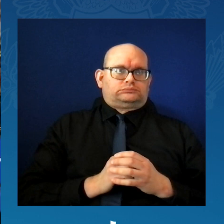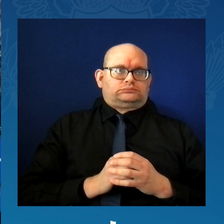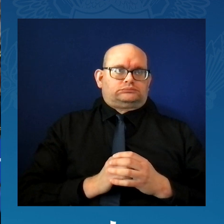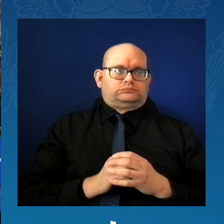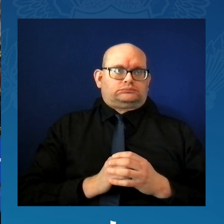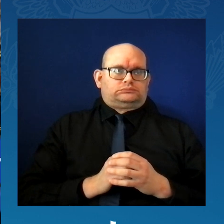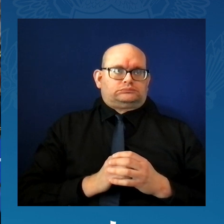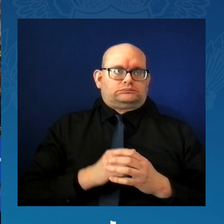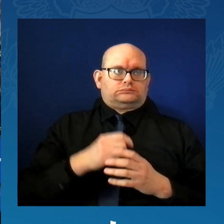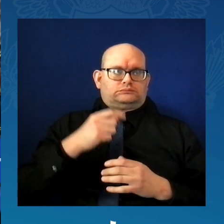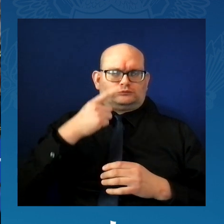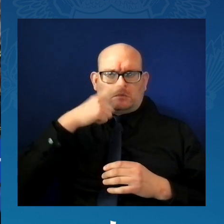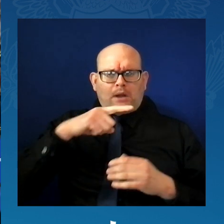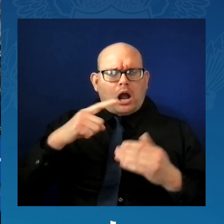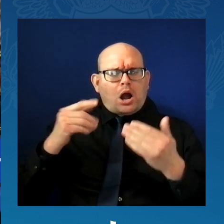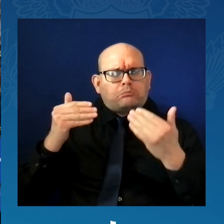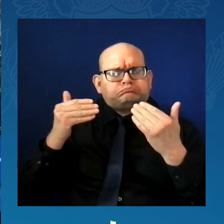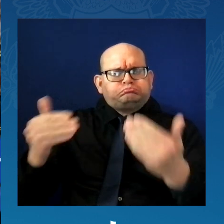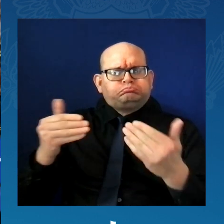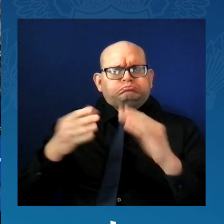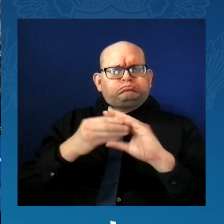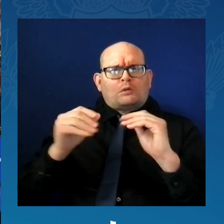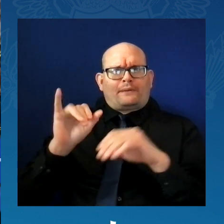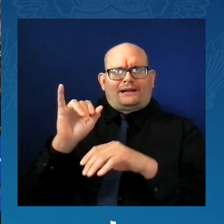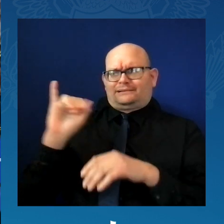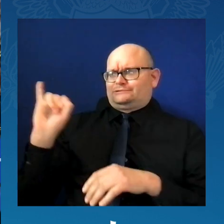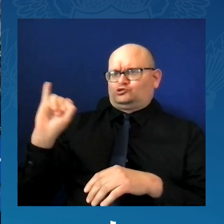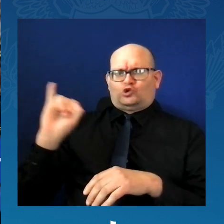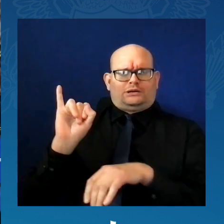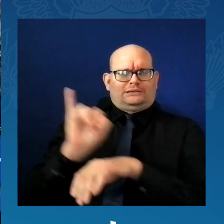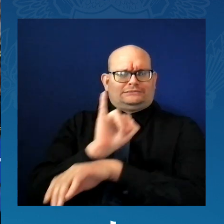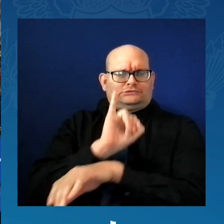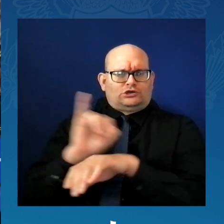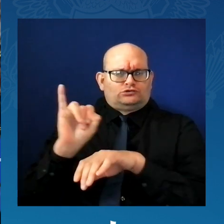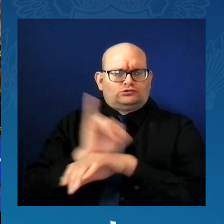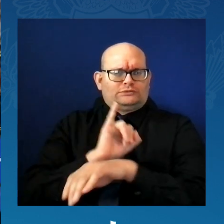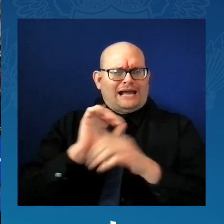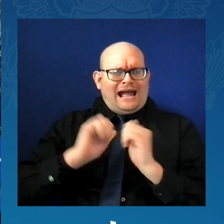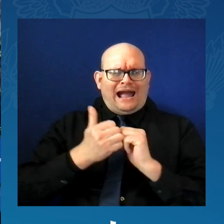and how you were thinking about responsible behavior in space